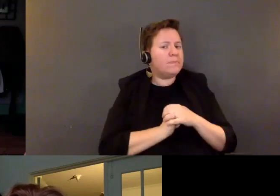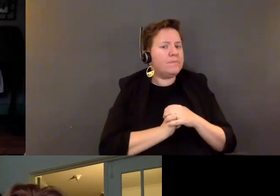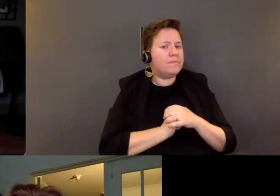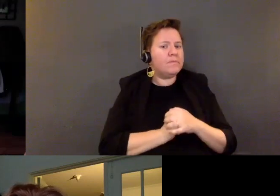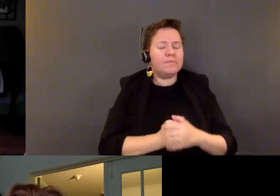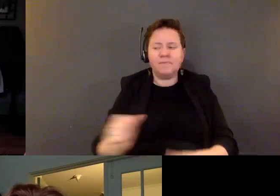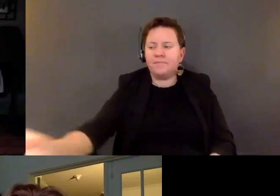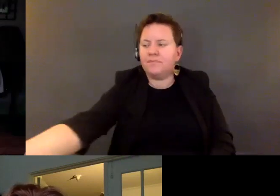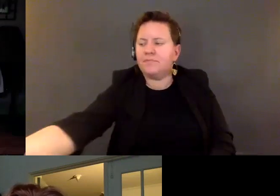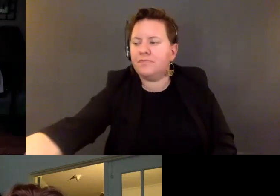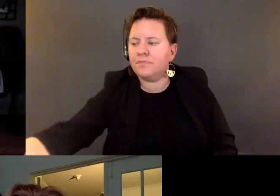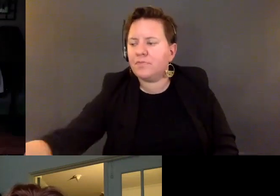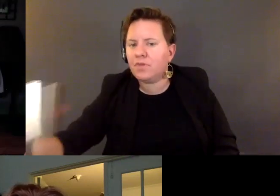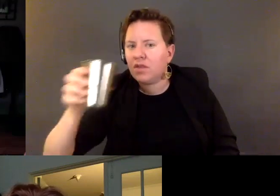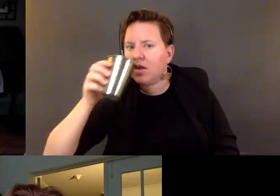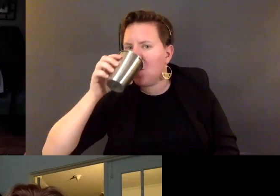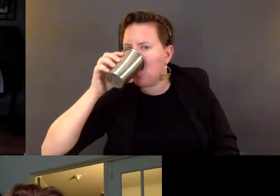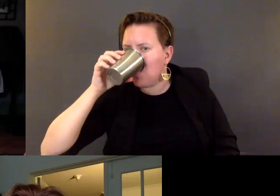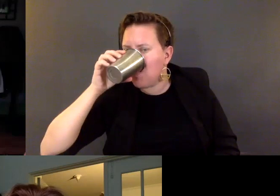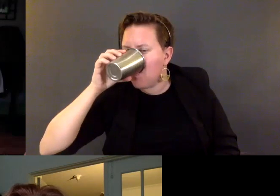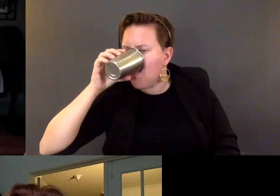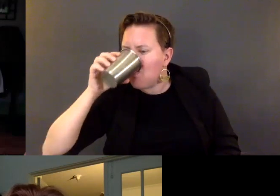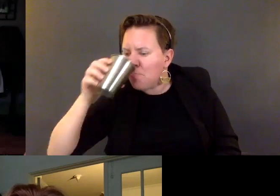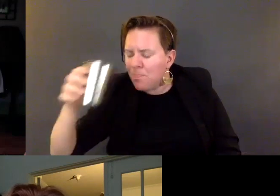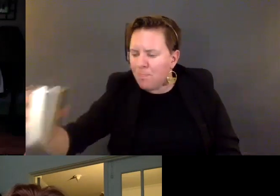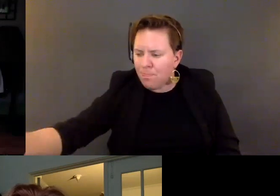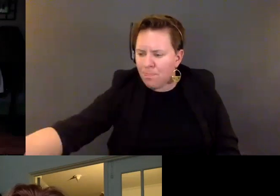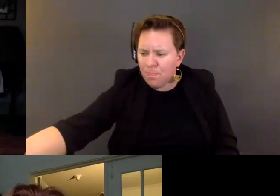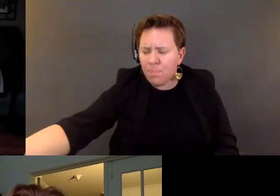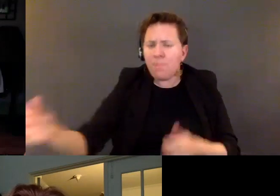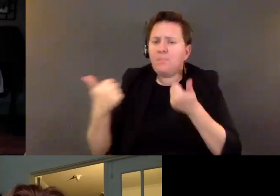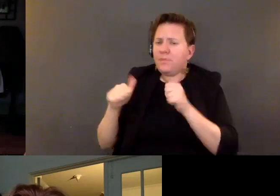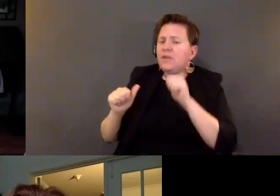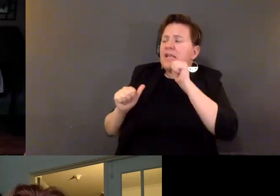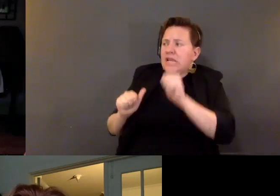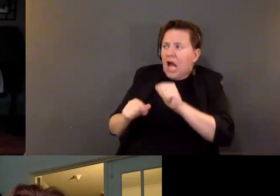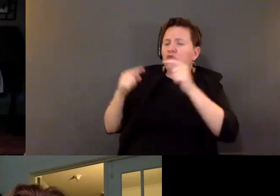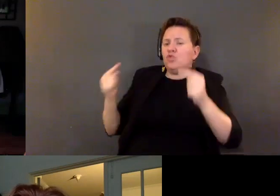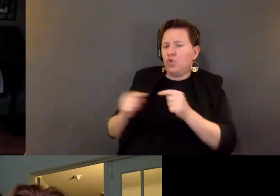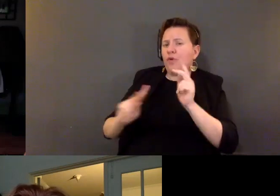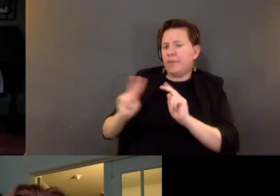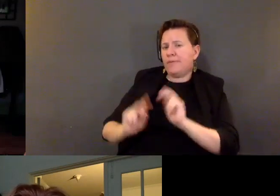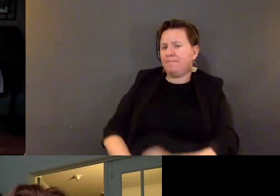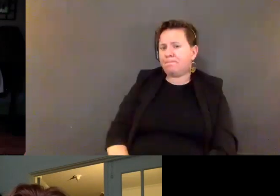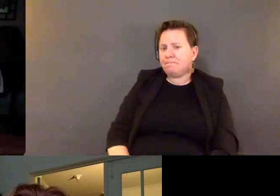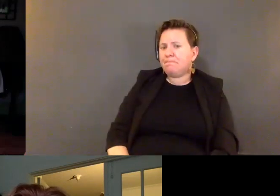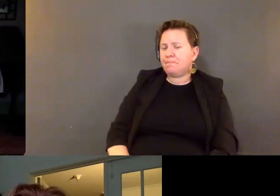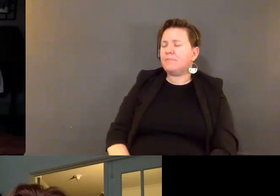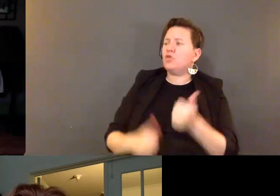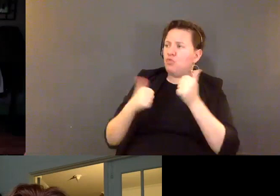trying not to hurt people trying to be honest and i know that there are things